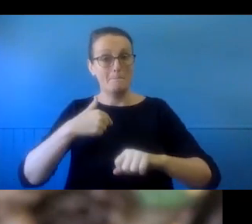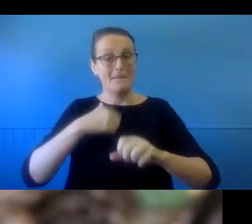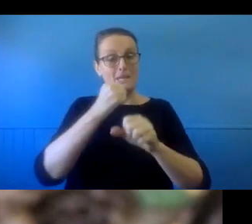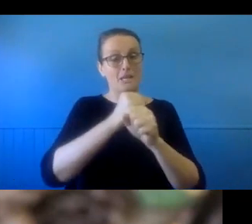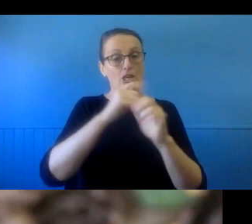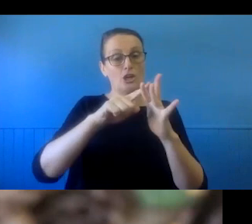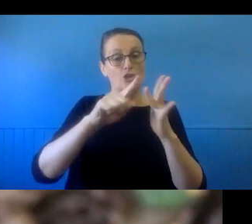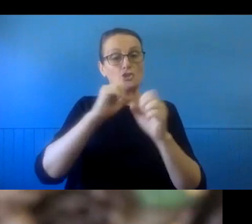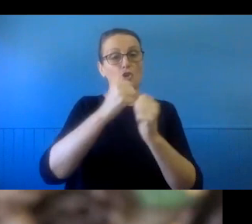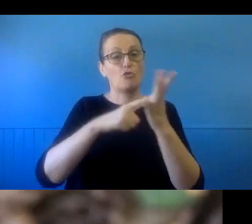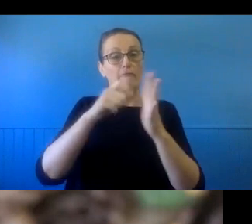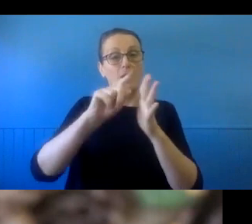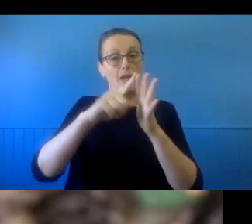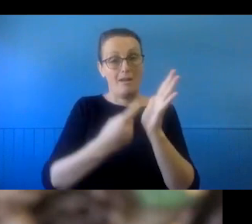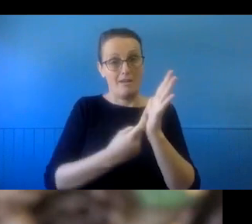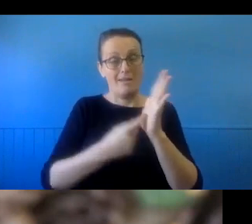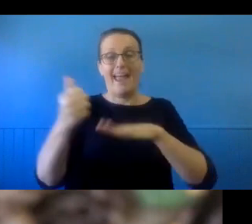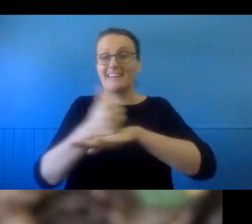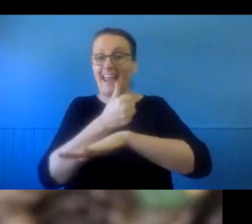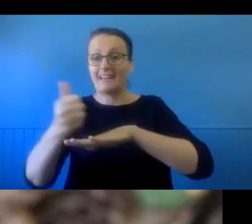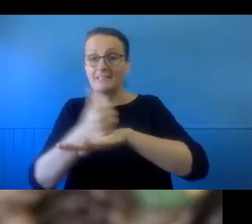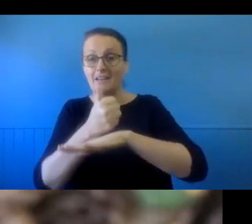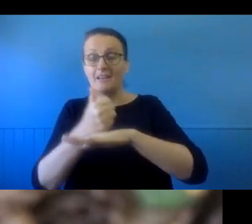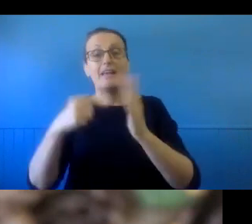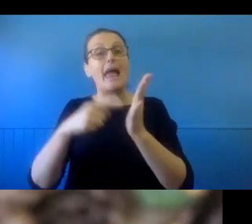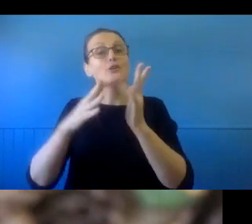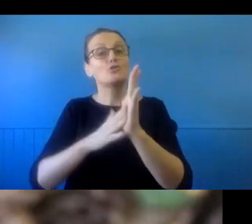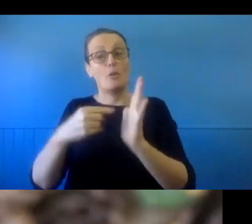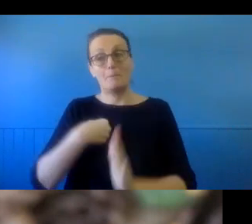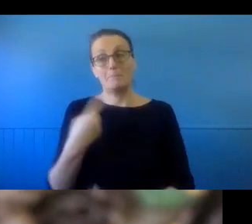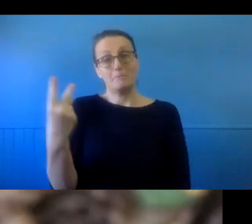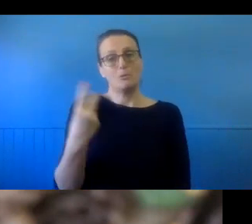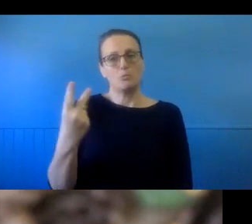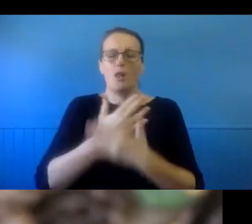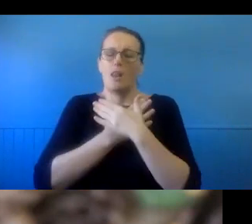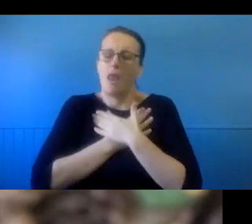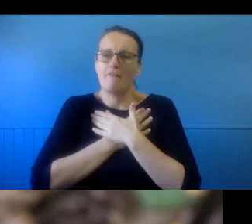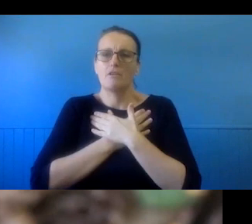Henderson and I both share a love of forest, farm and country and the way